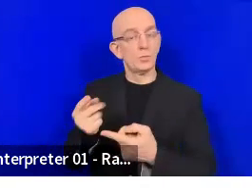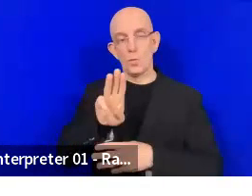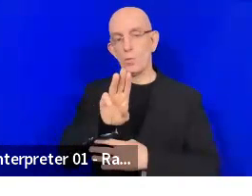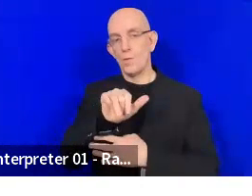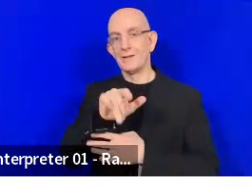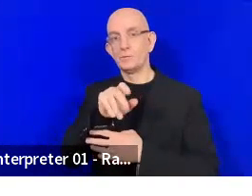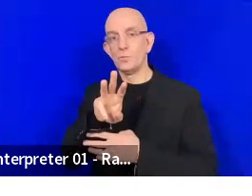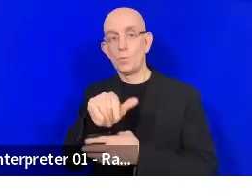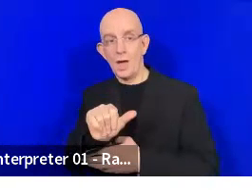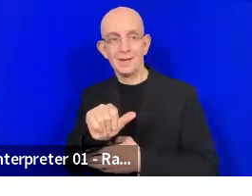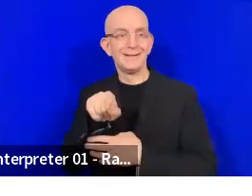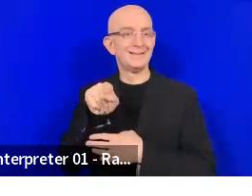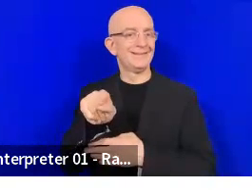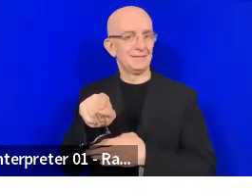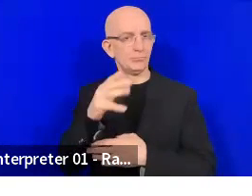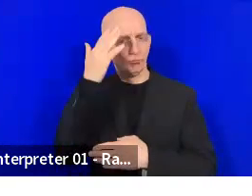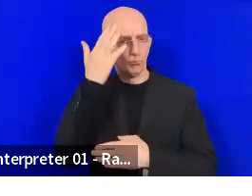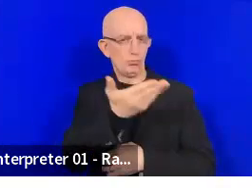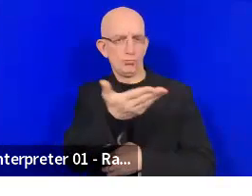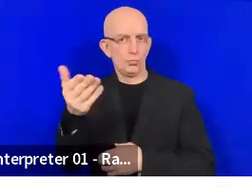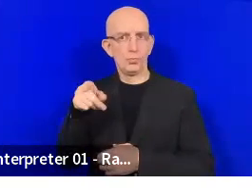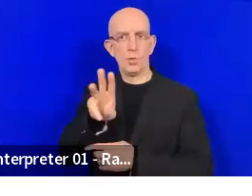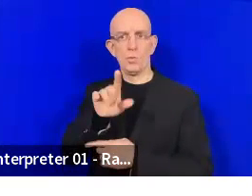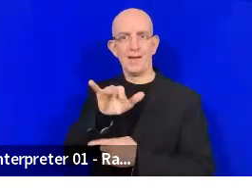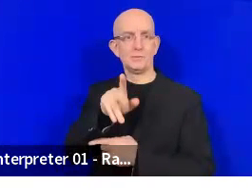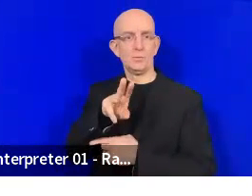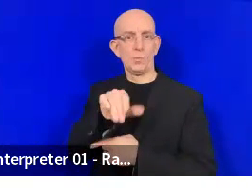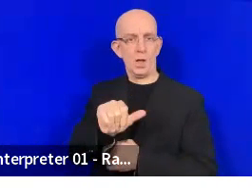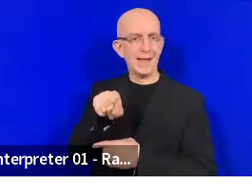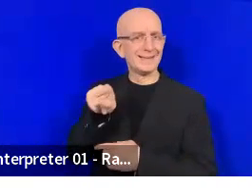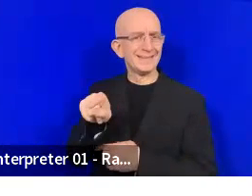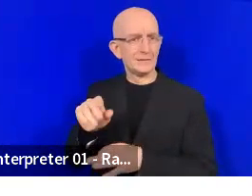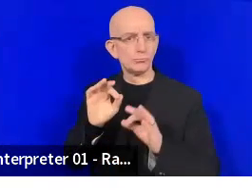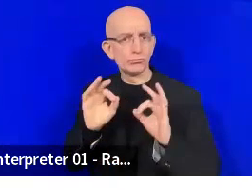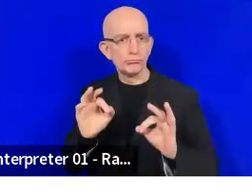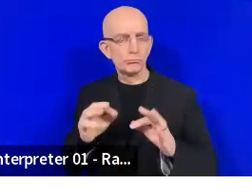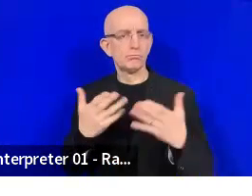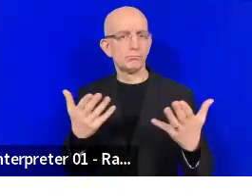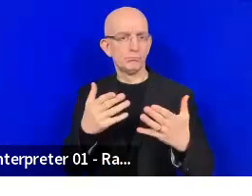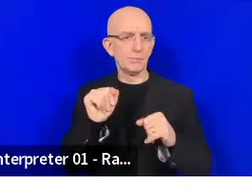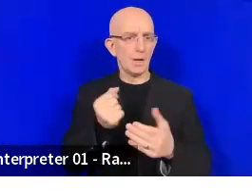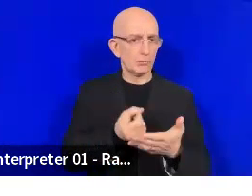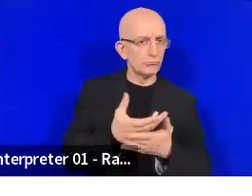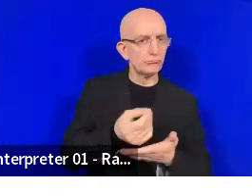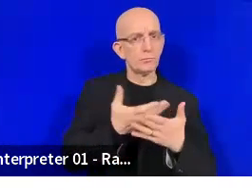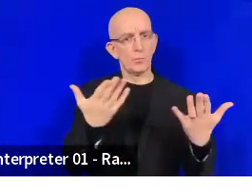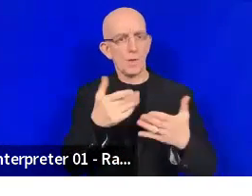and advocacy opportunities related to the HLM. Thanks to all of you who are introducing yourself in the chat, please feel free to continue